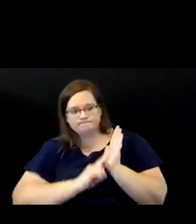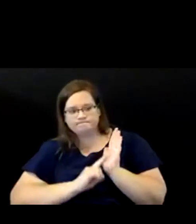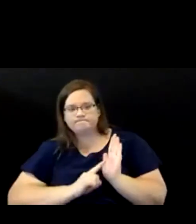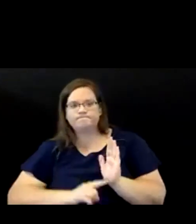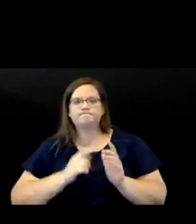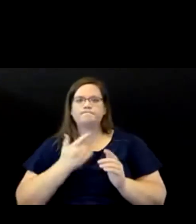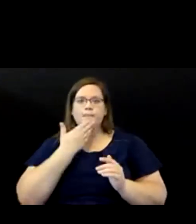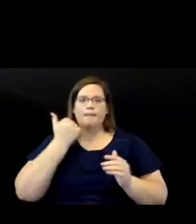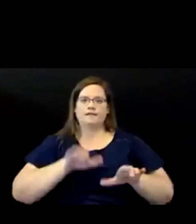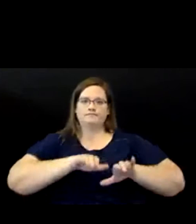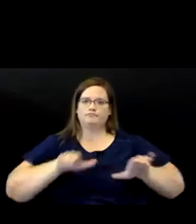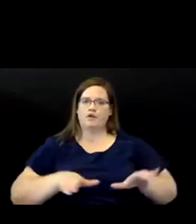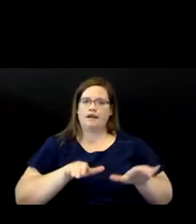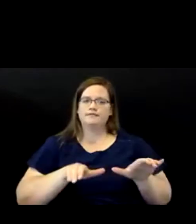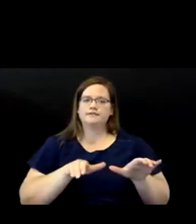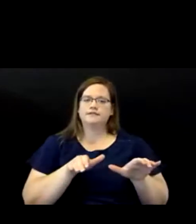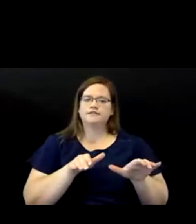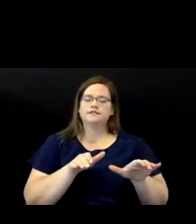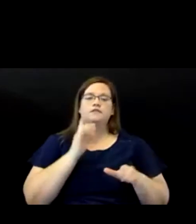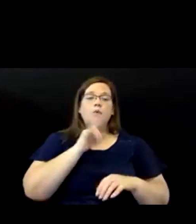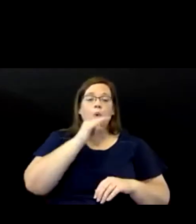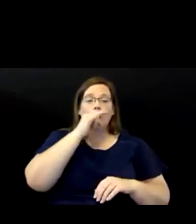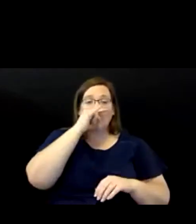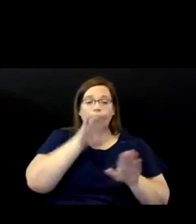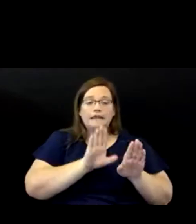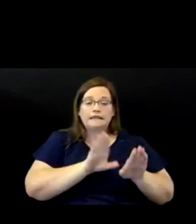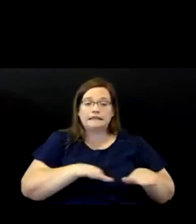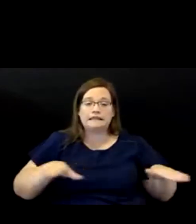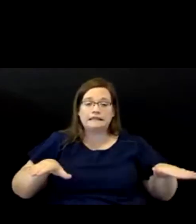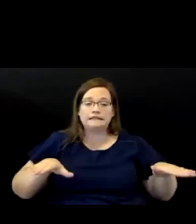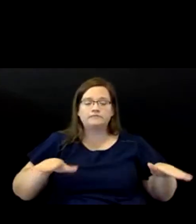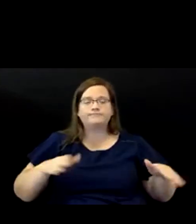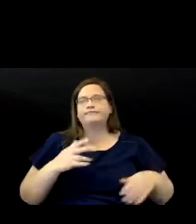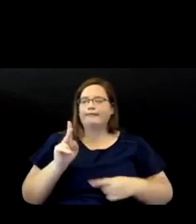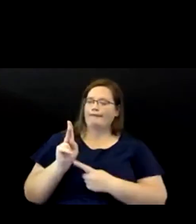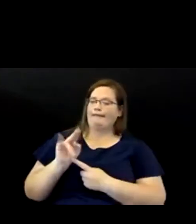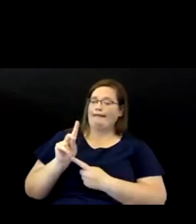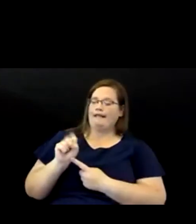for kids -- I hate to say kids -- teens, late